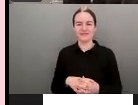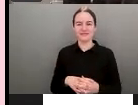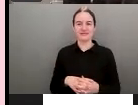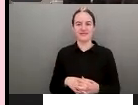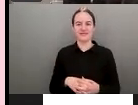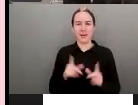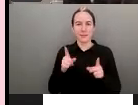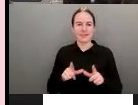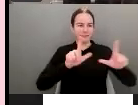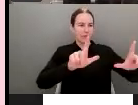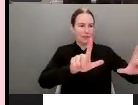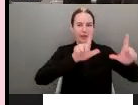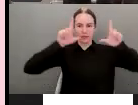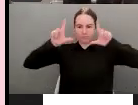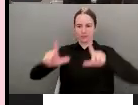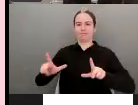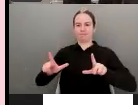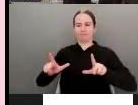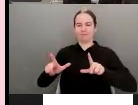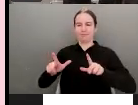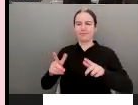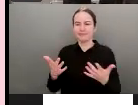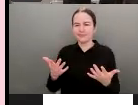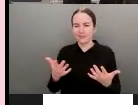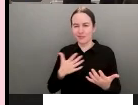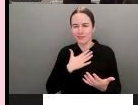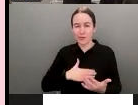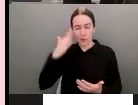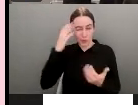From Android perspective,